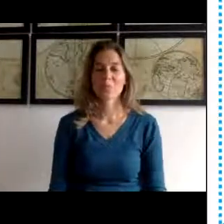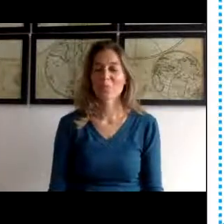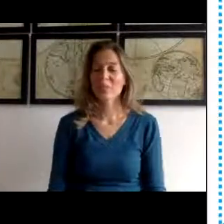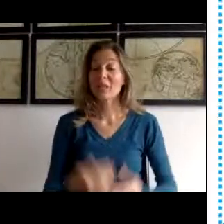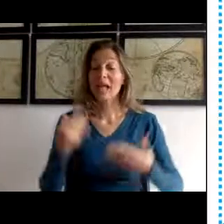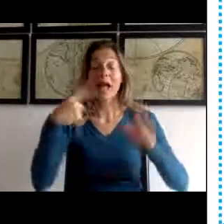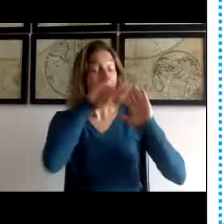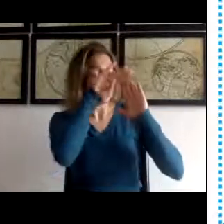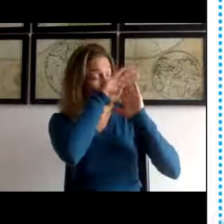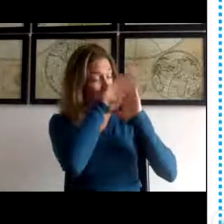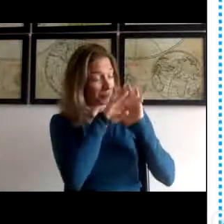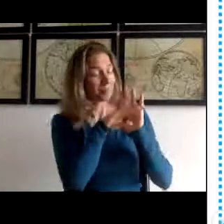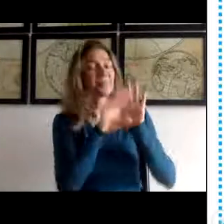the housekeeping rules...